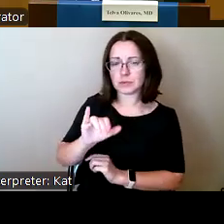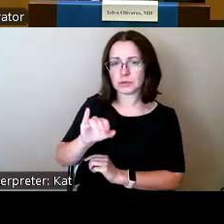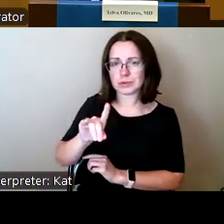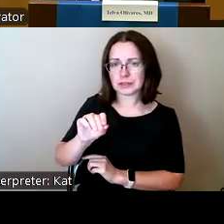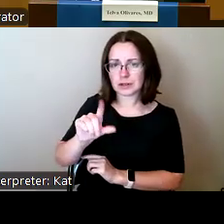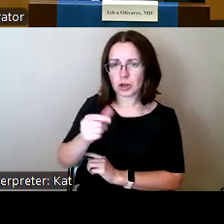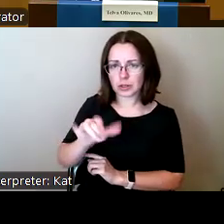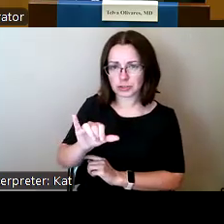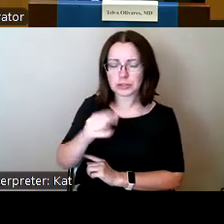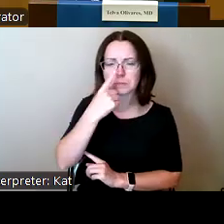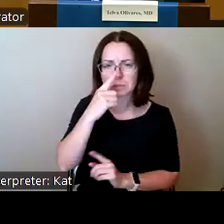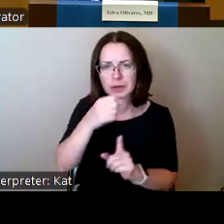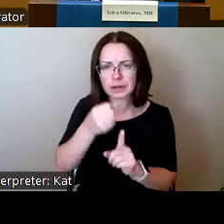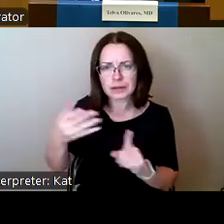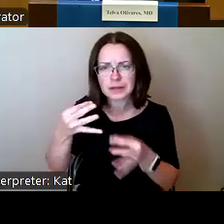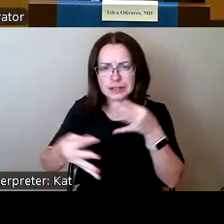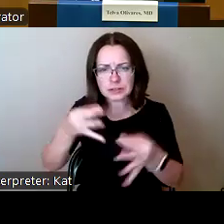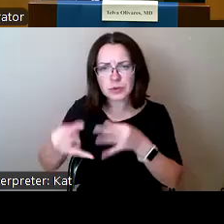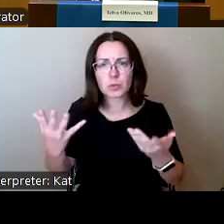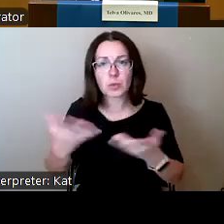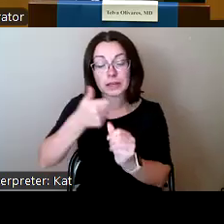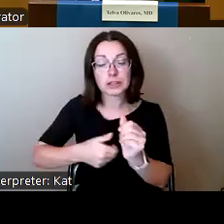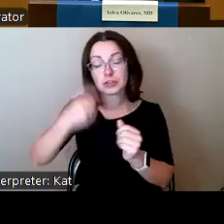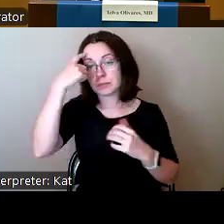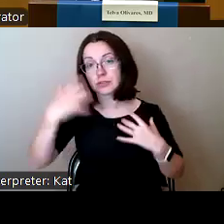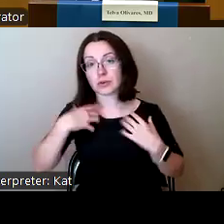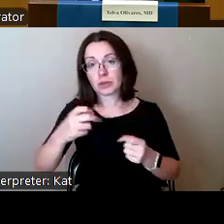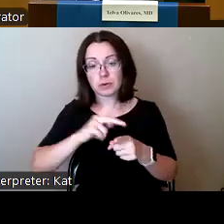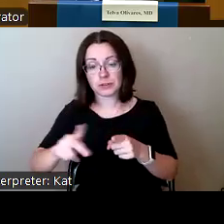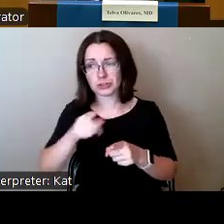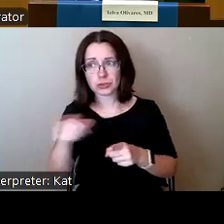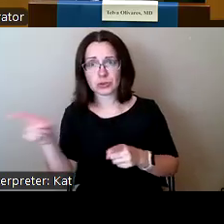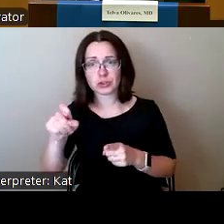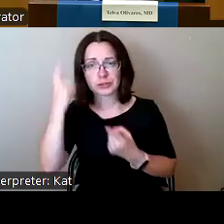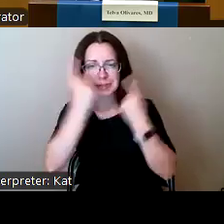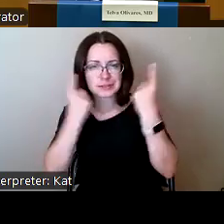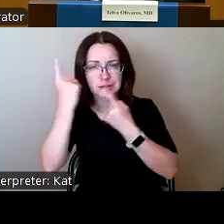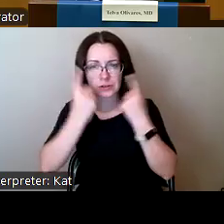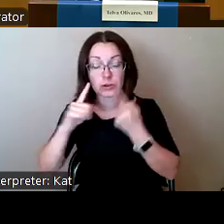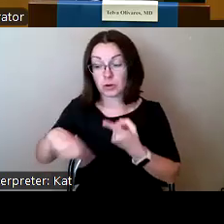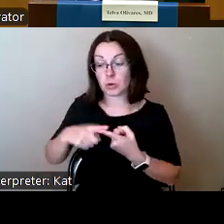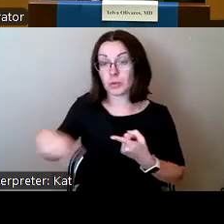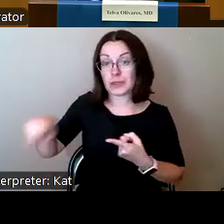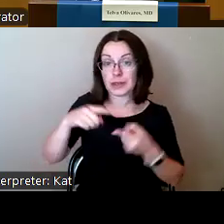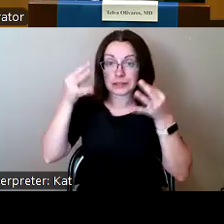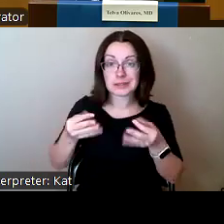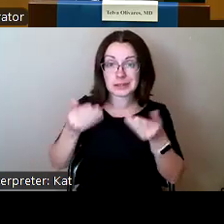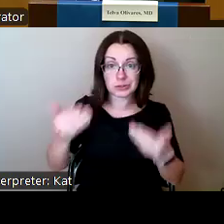mental health professional should consider as they take make this decision to participate in maid and